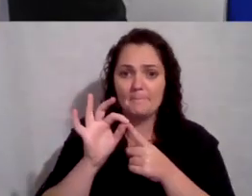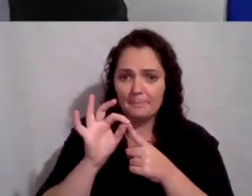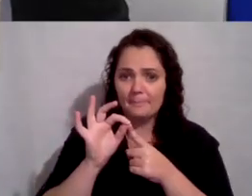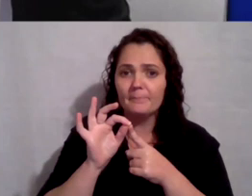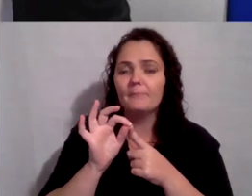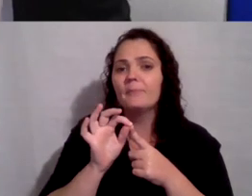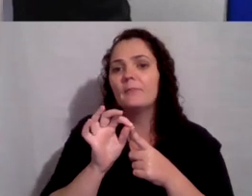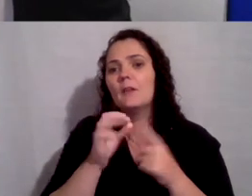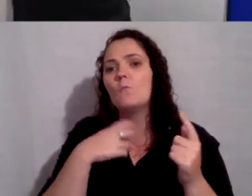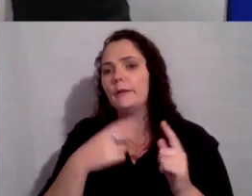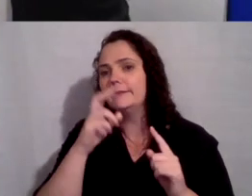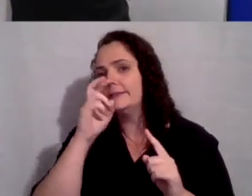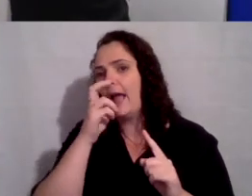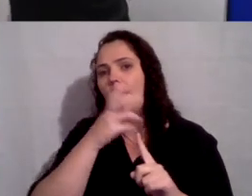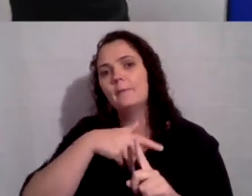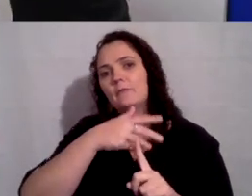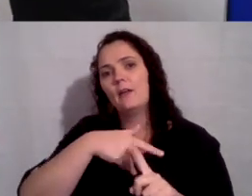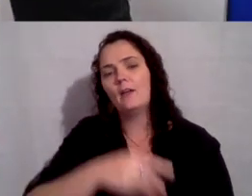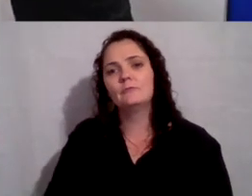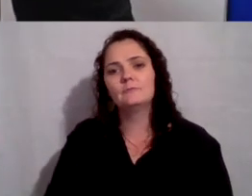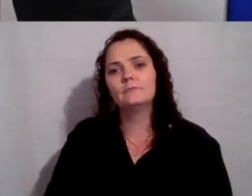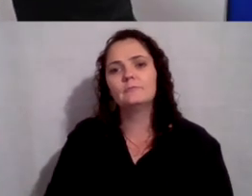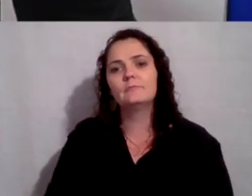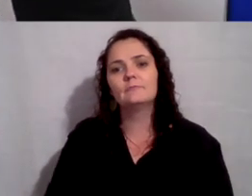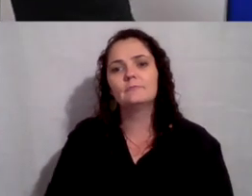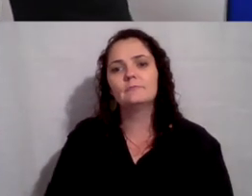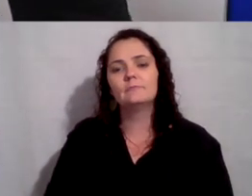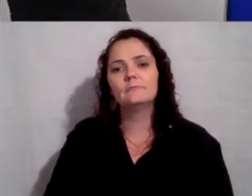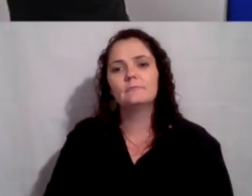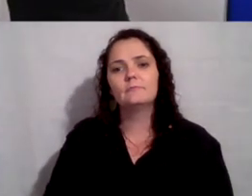so I’m going to come in and darken up the background there